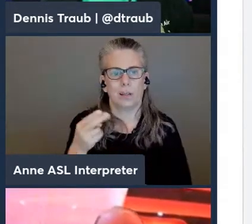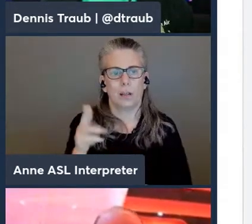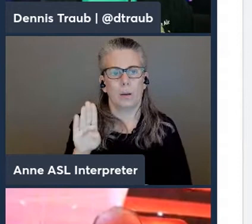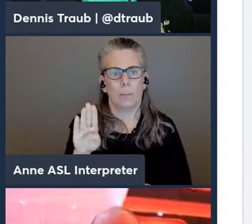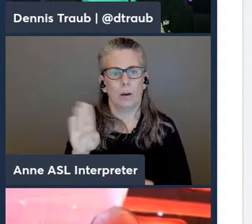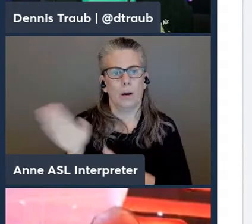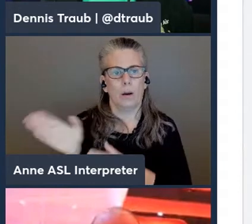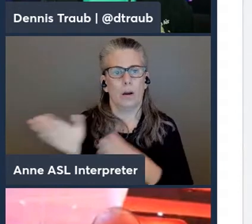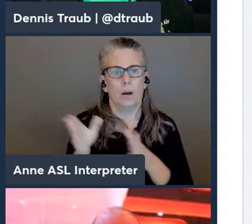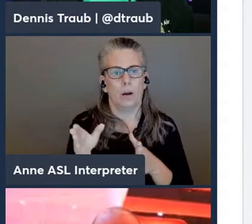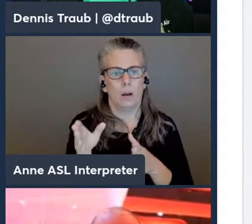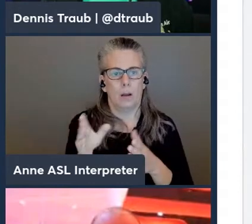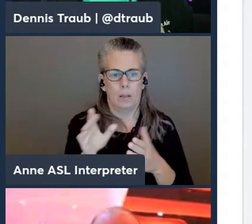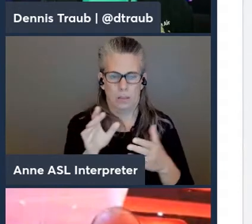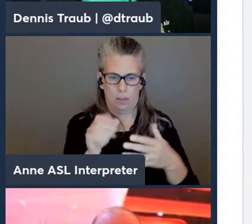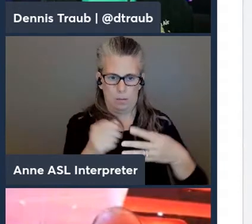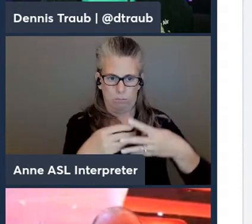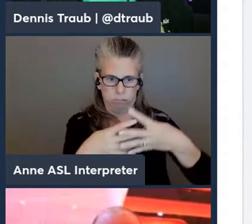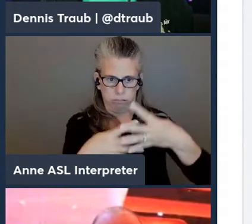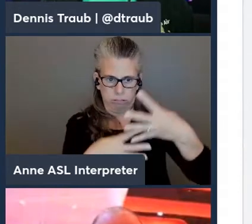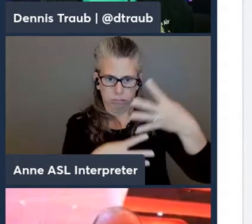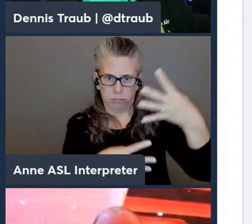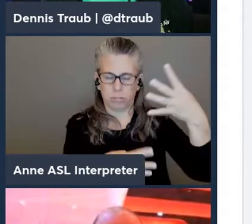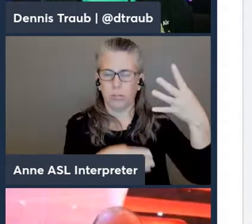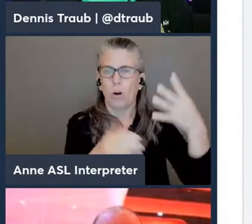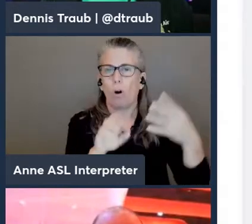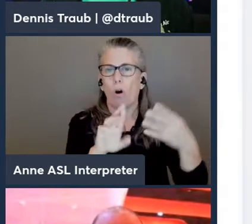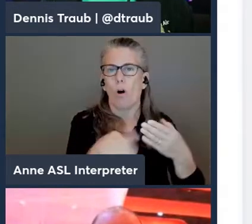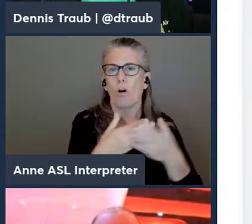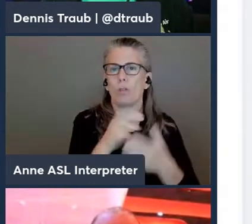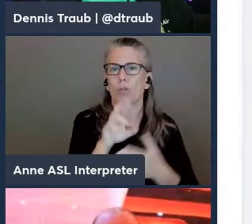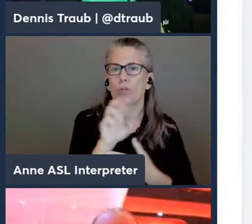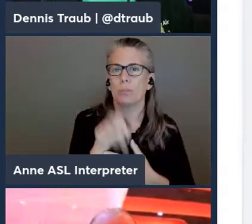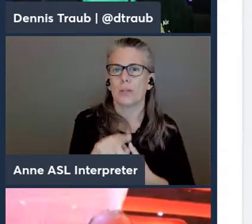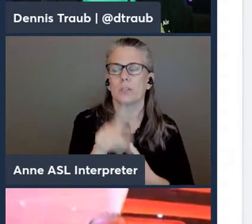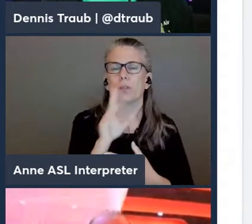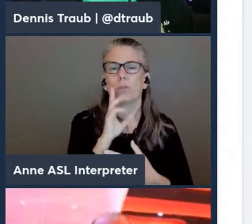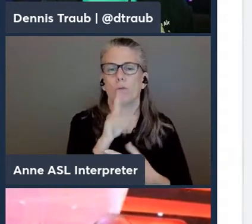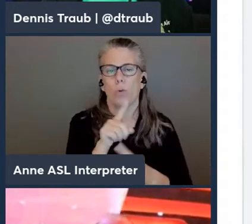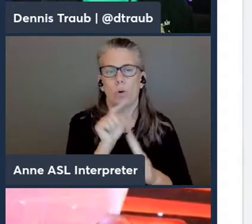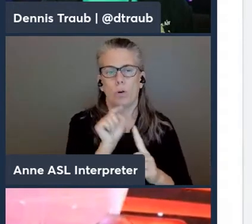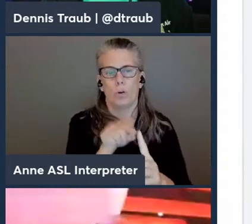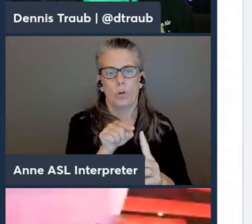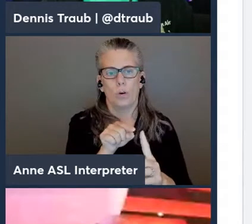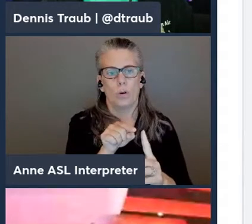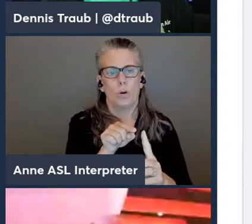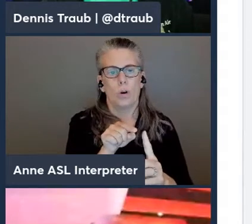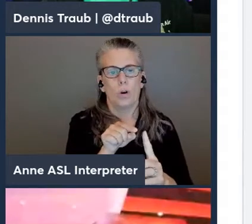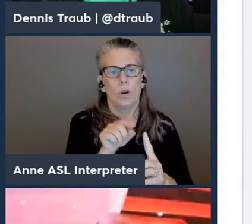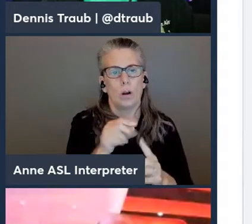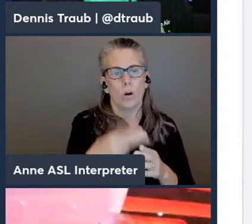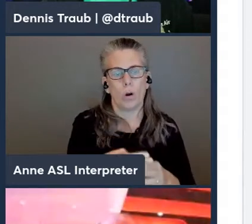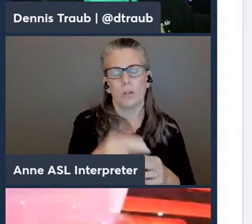This will pull all the repositories I have in GitHub. Okay. I'm gonna use this repository today called "hawkcd."